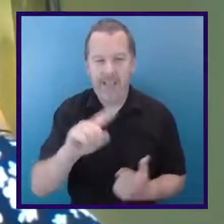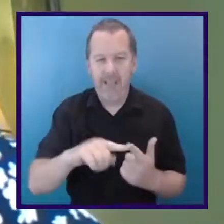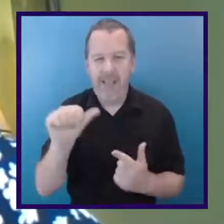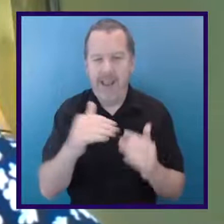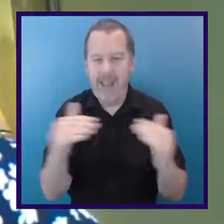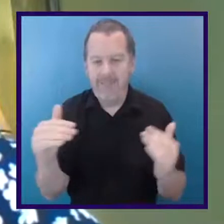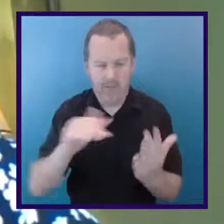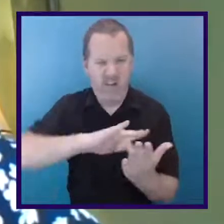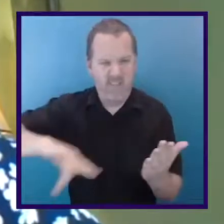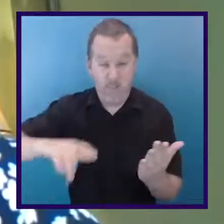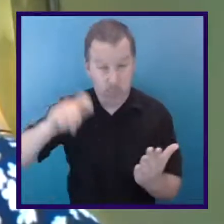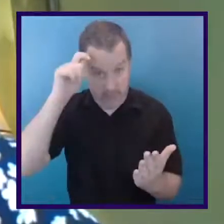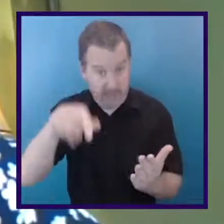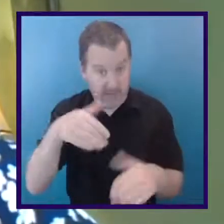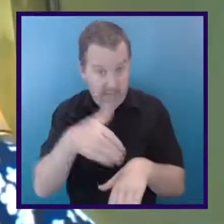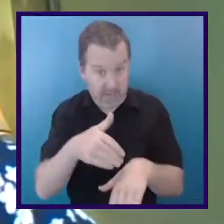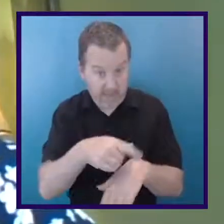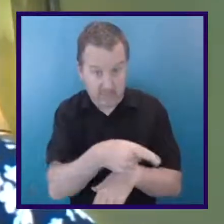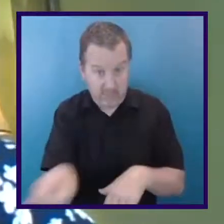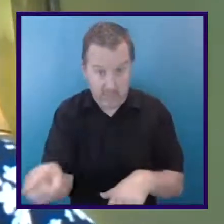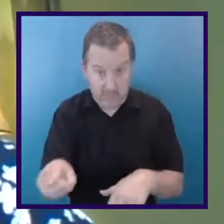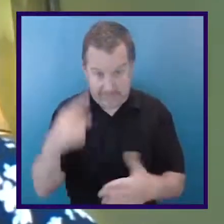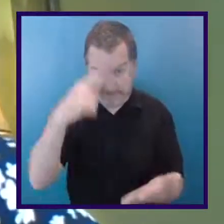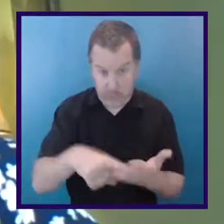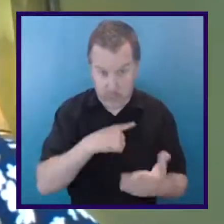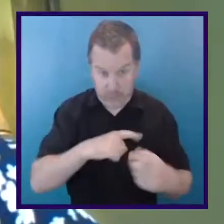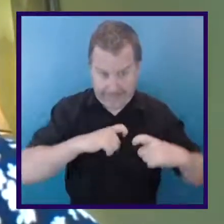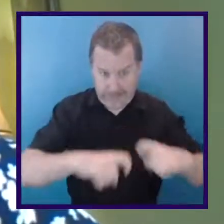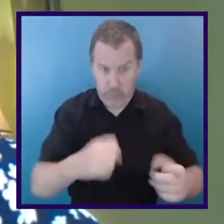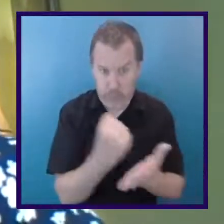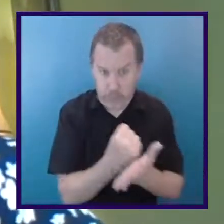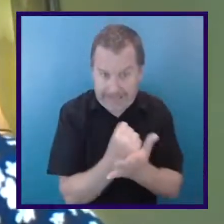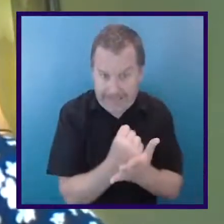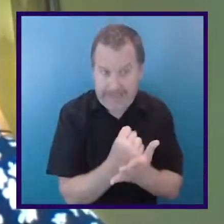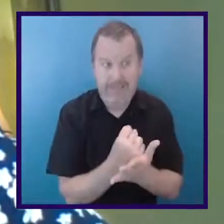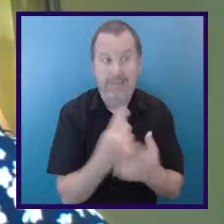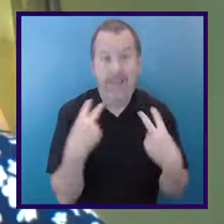have an impact on pupils’ desire to continue with language study, both in school and perhaps